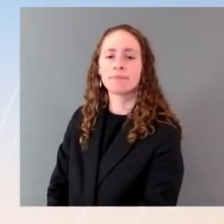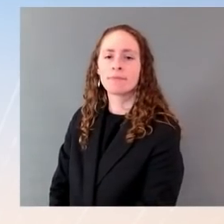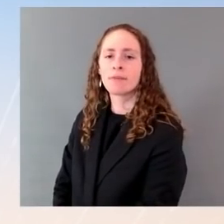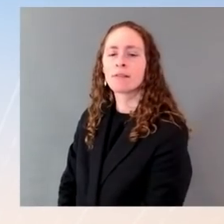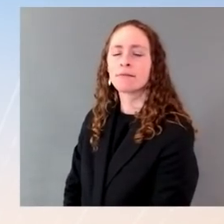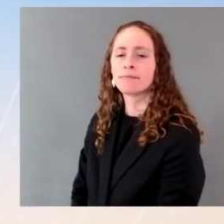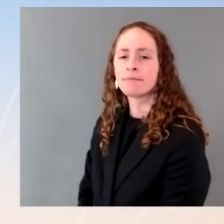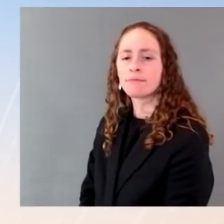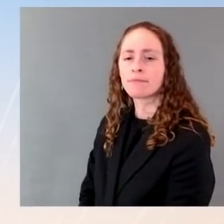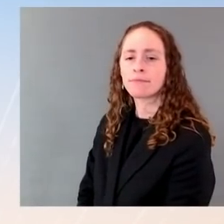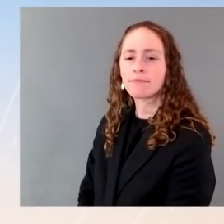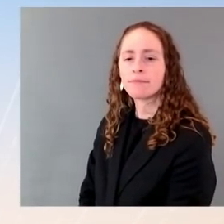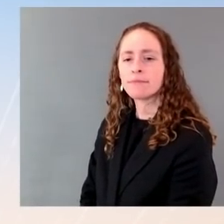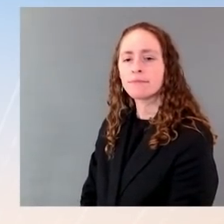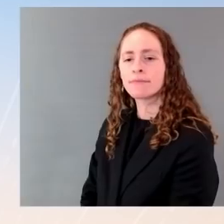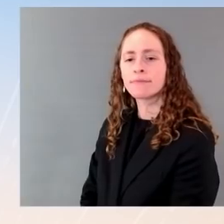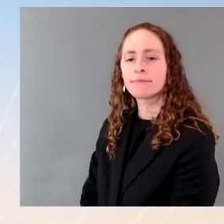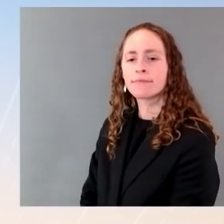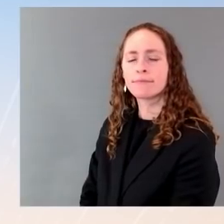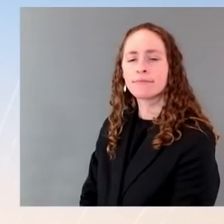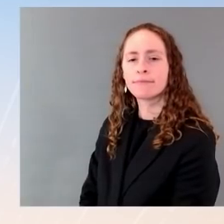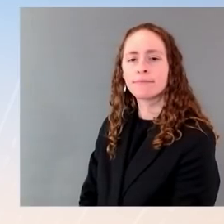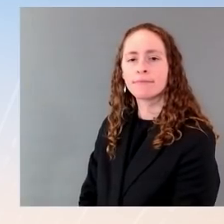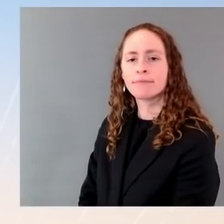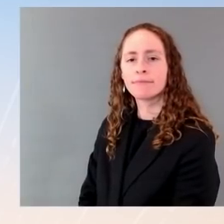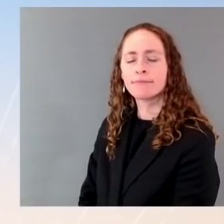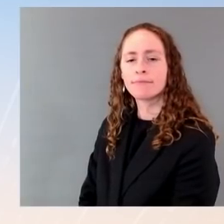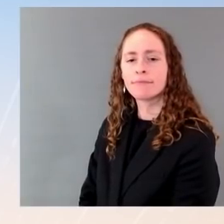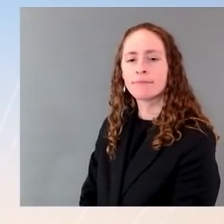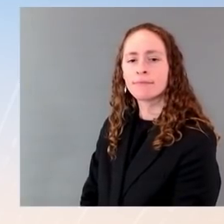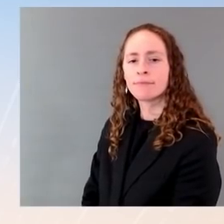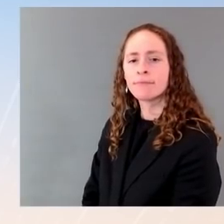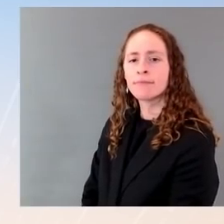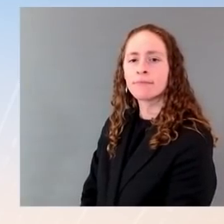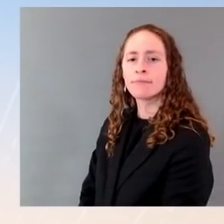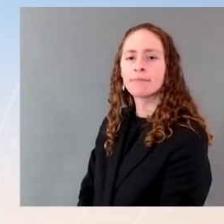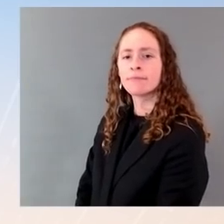these members say that Russia has taken action, that --